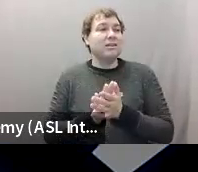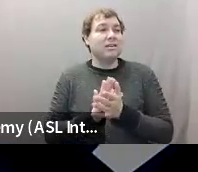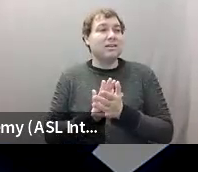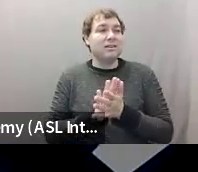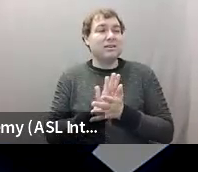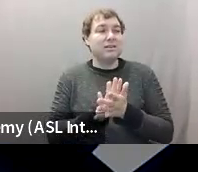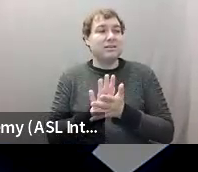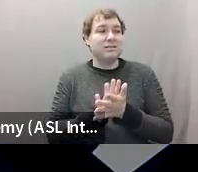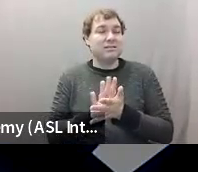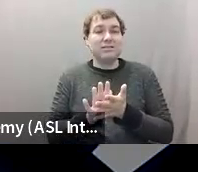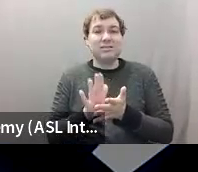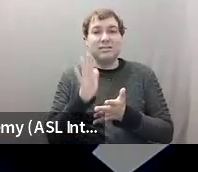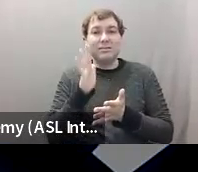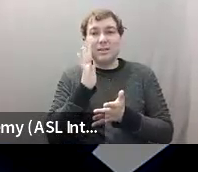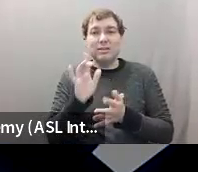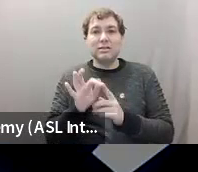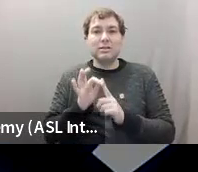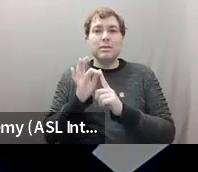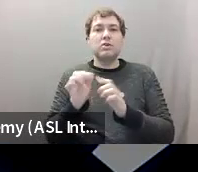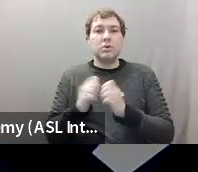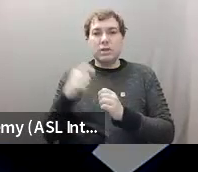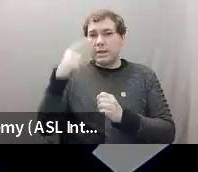Jen Hawkinson: in East, especially with like mental illness and stuff